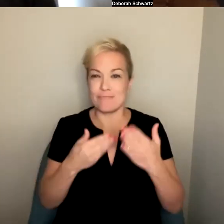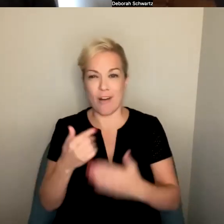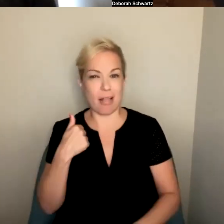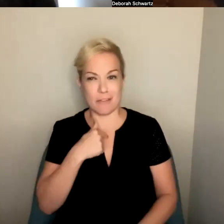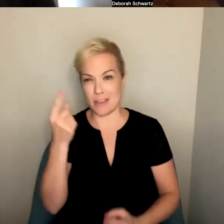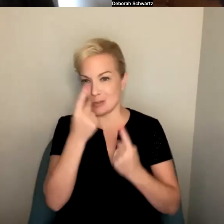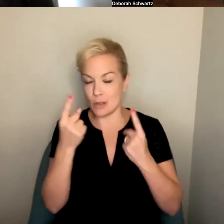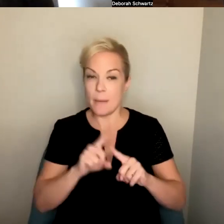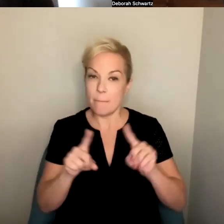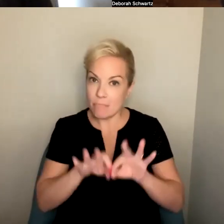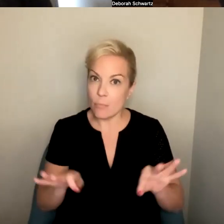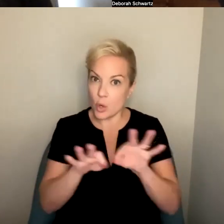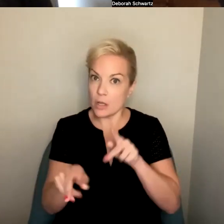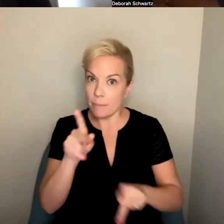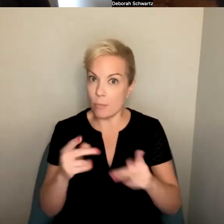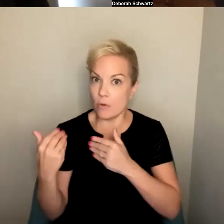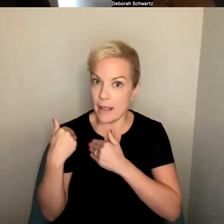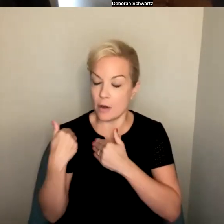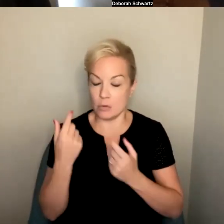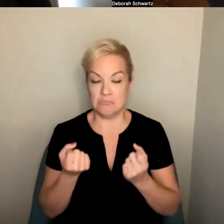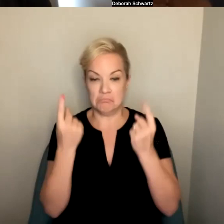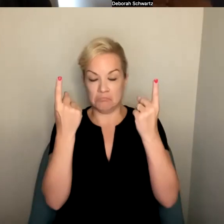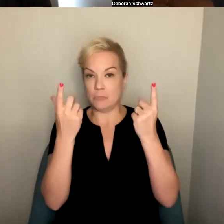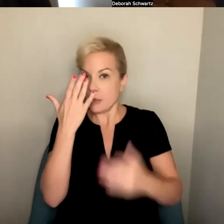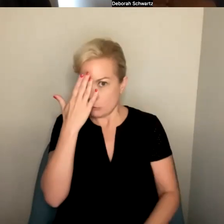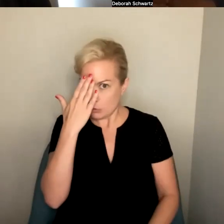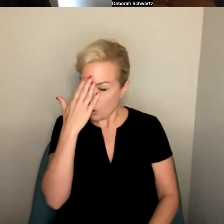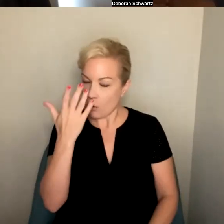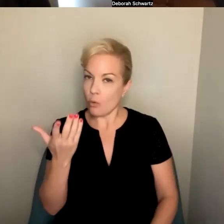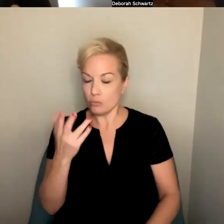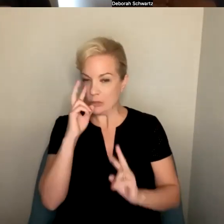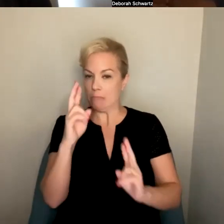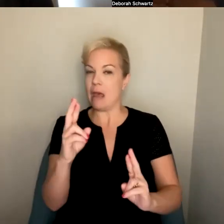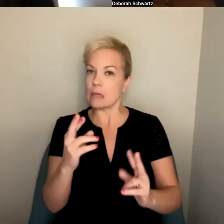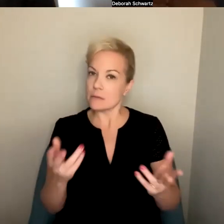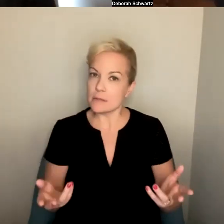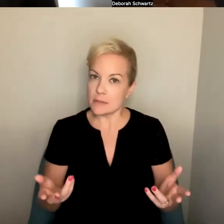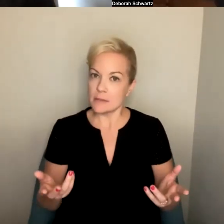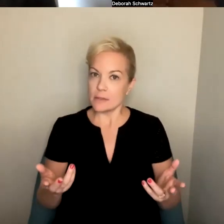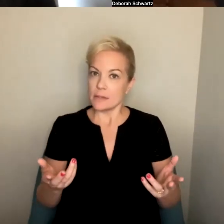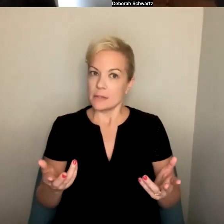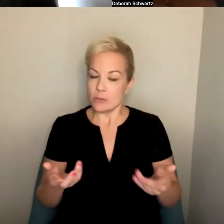that has to happen in order to reconcile and, you know, try to forge a path forward together,